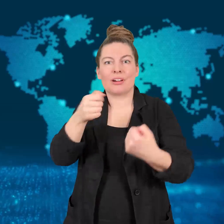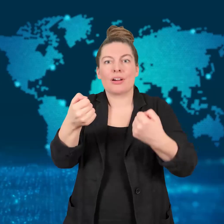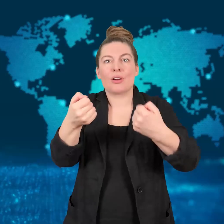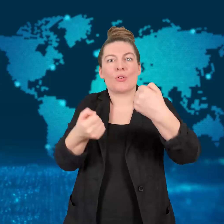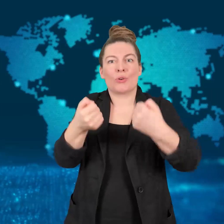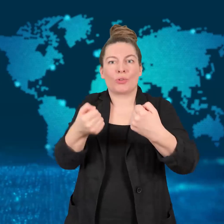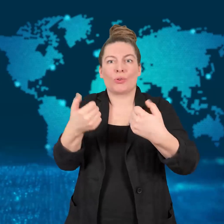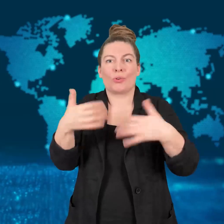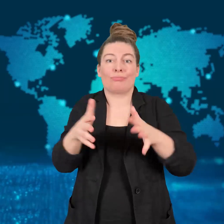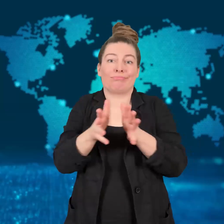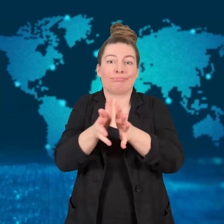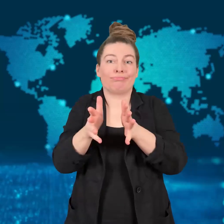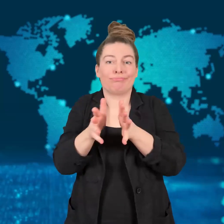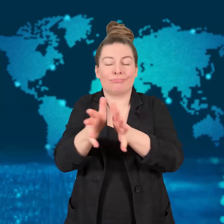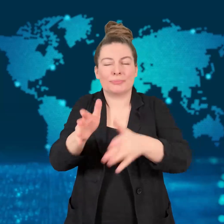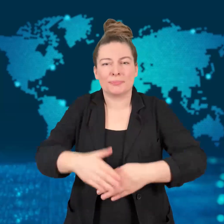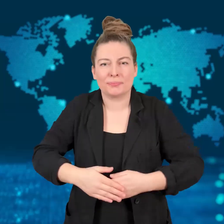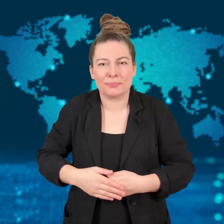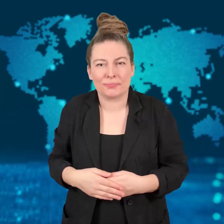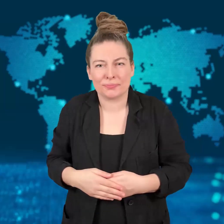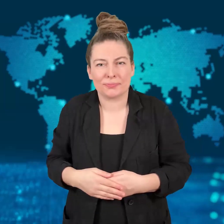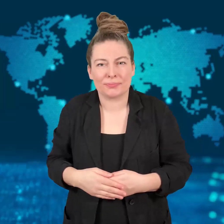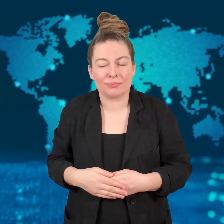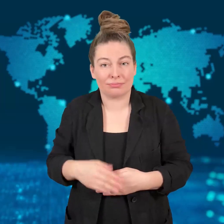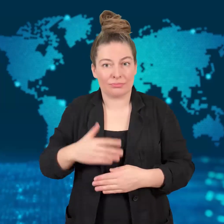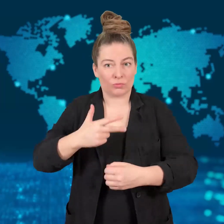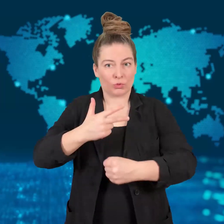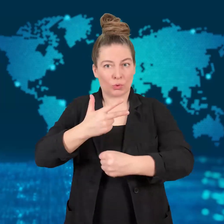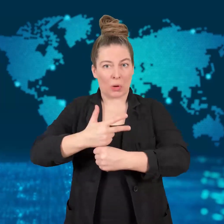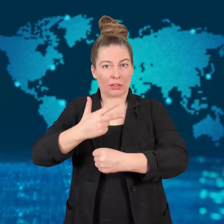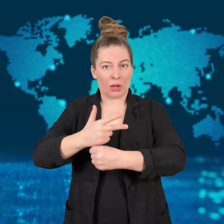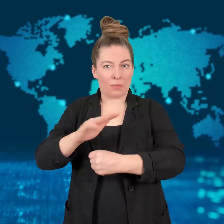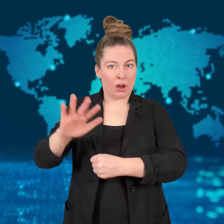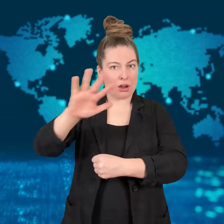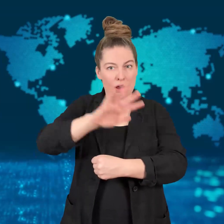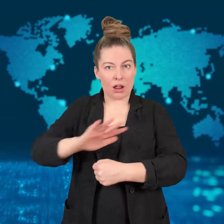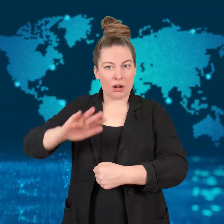the accident was caused when a multi-vehicle crash sent